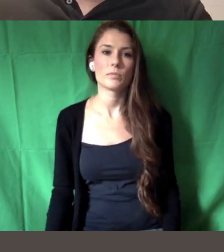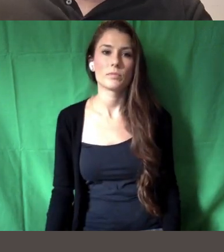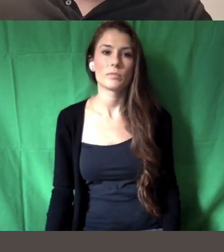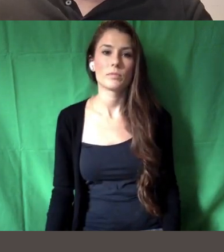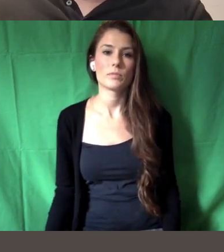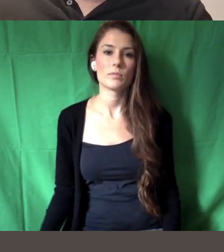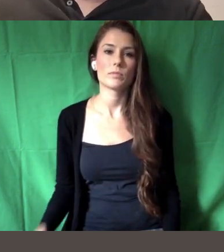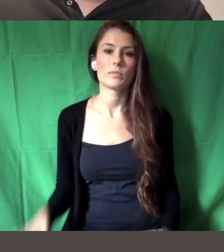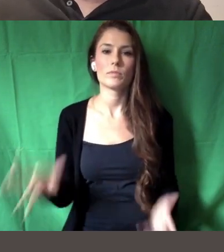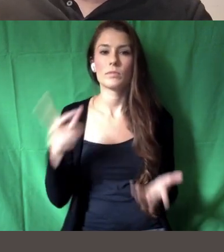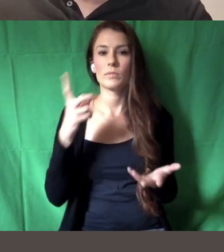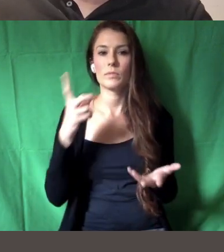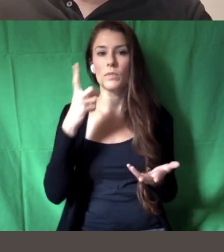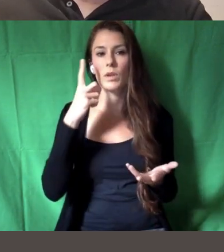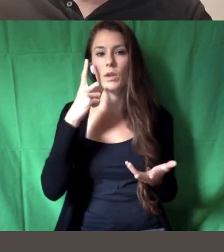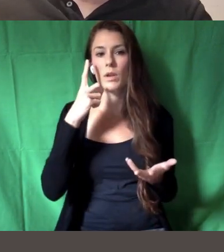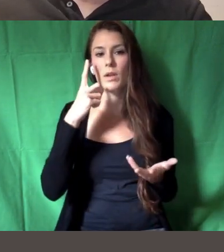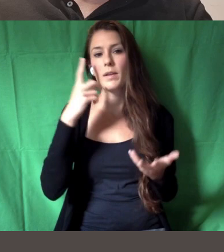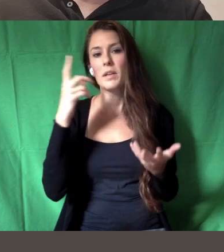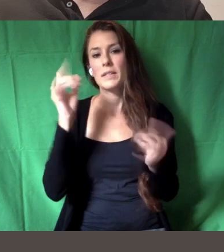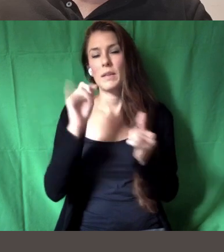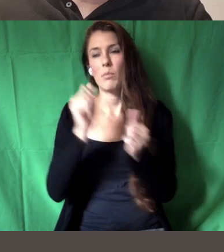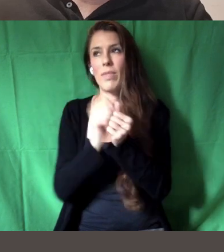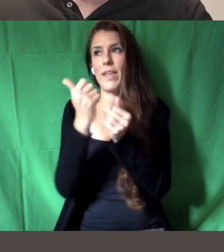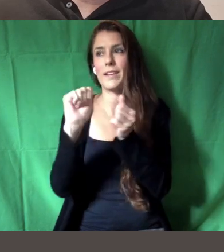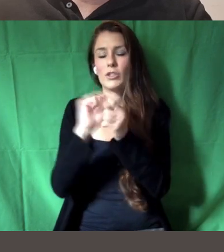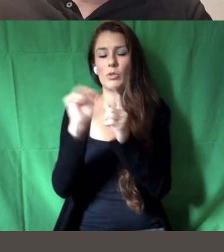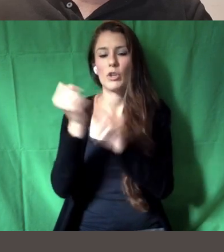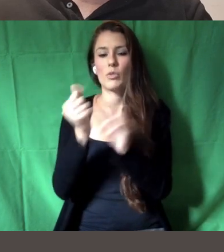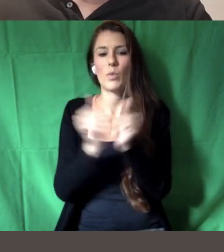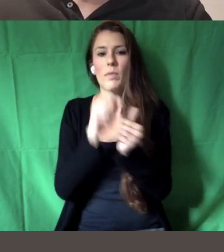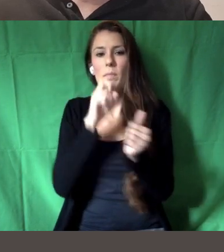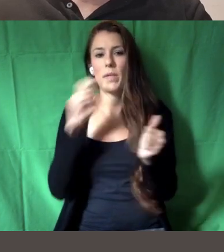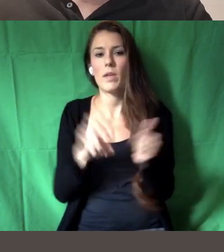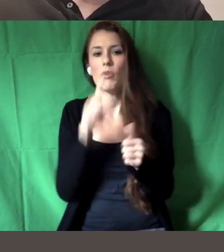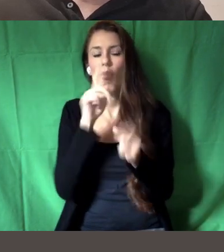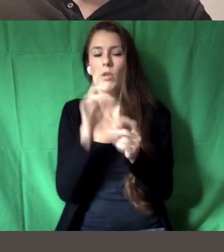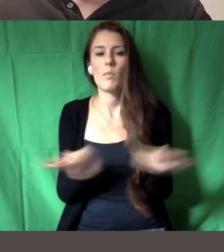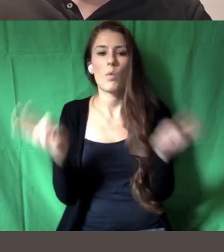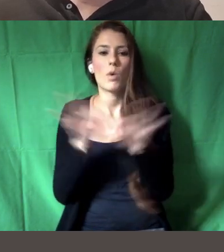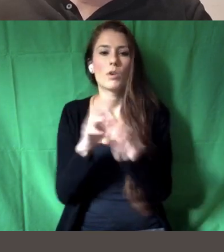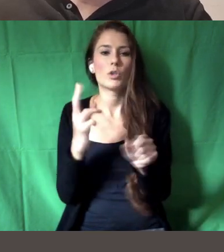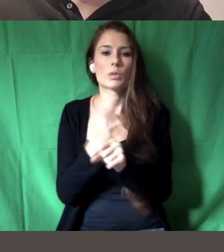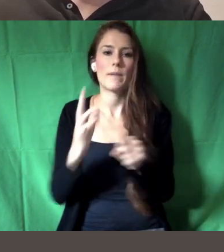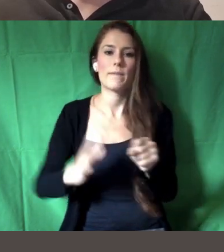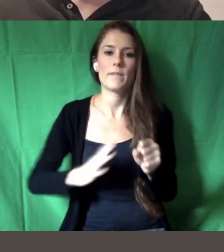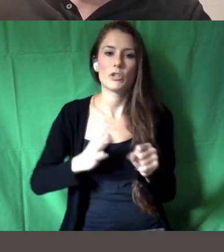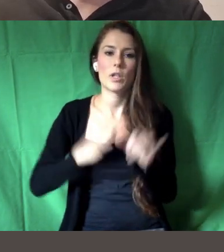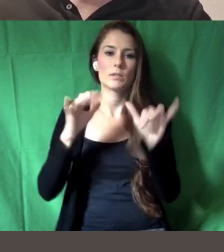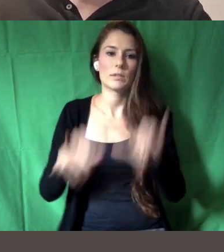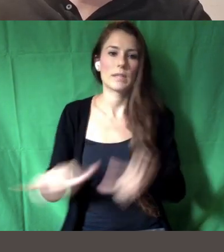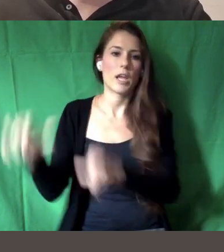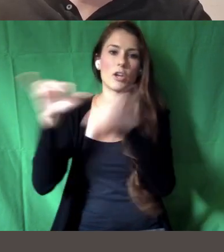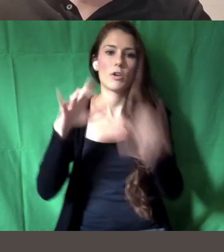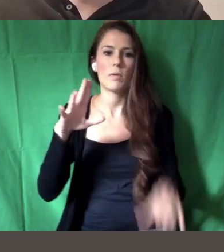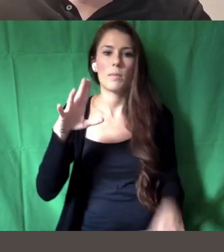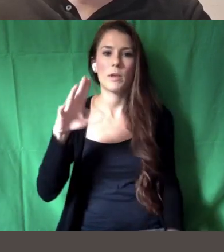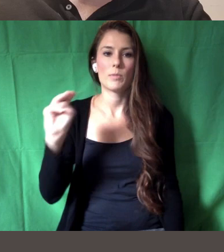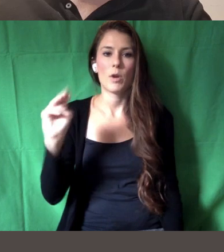As in the case of Python, it's very important to use official standard benchmark for Polars.